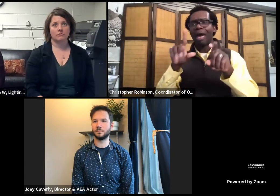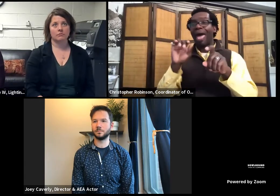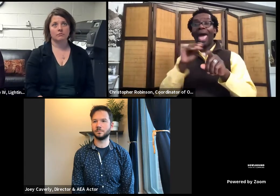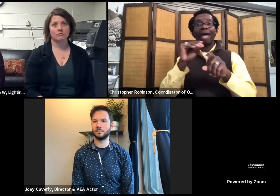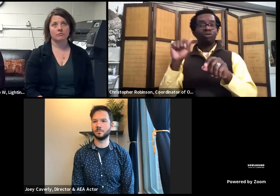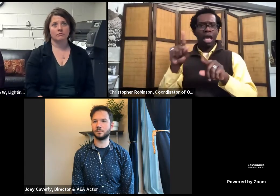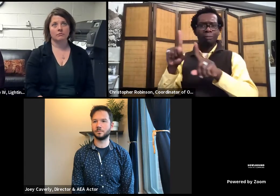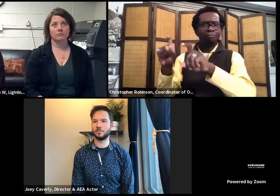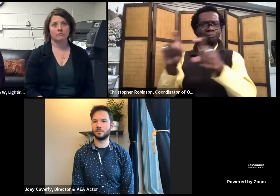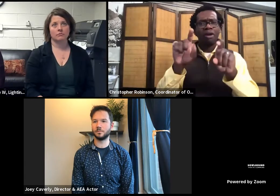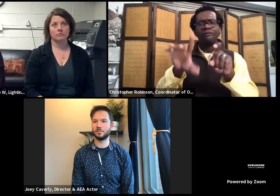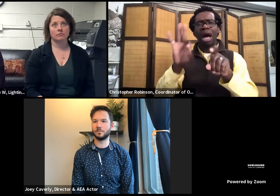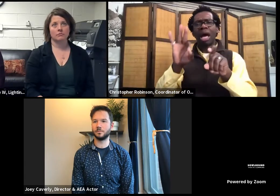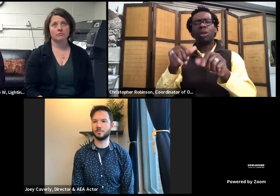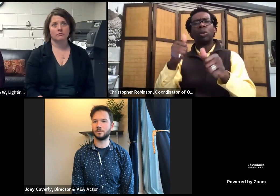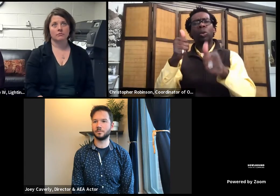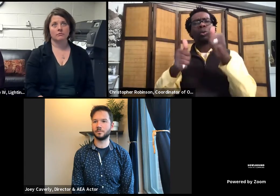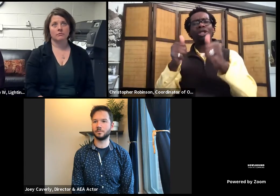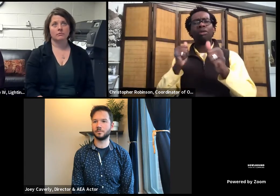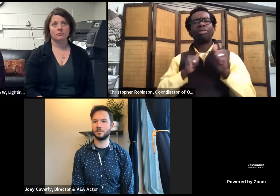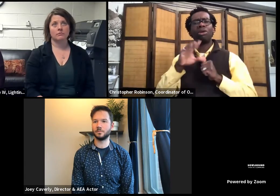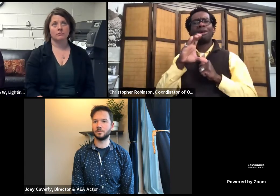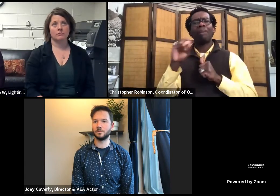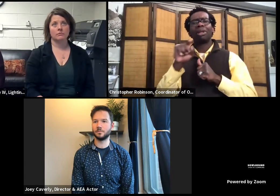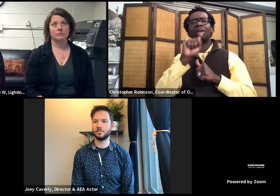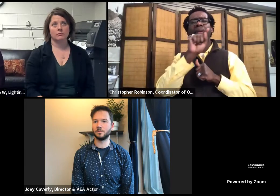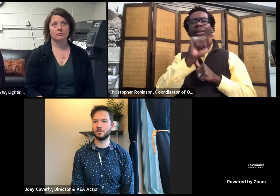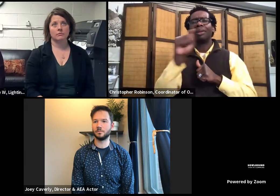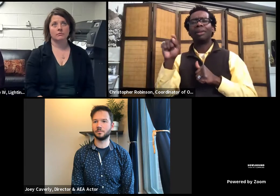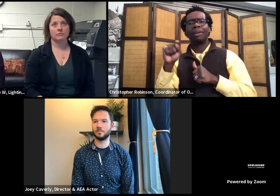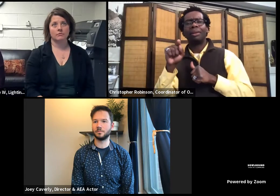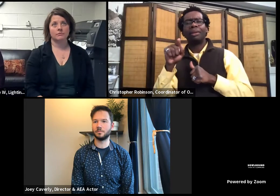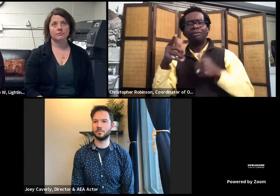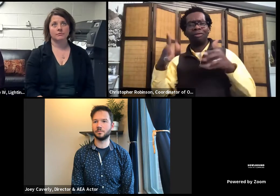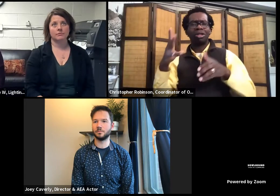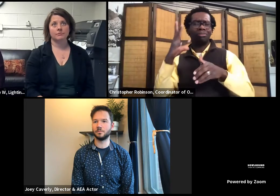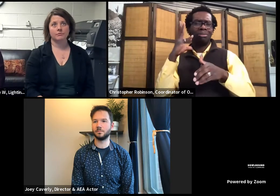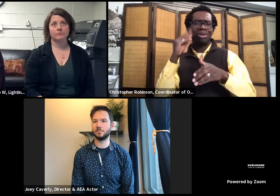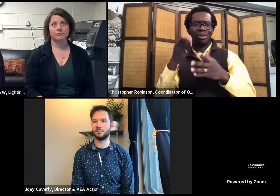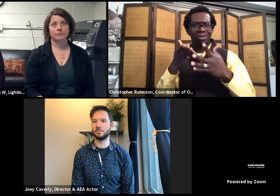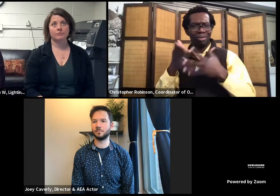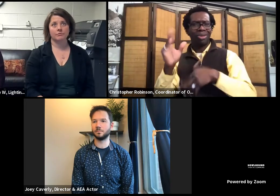So there's a list of folks who do this kind of work. You might have to find which theater company